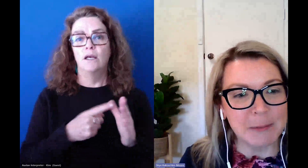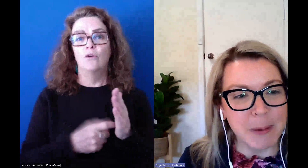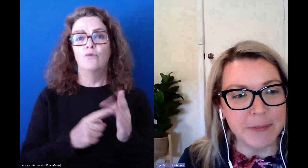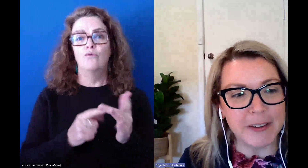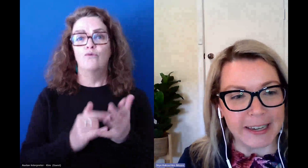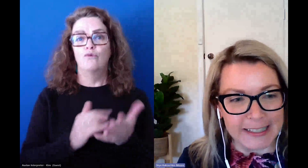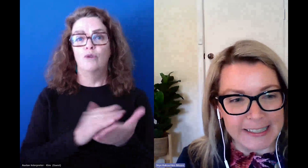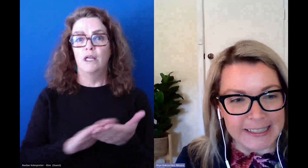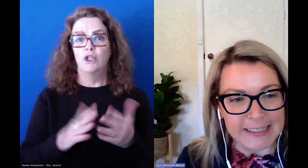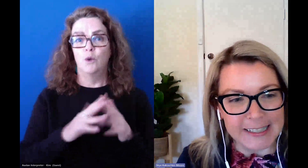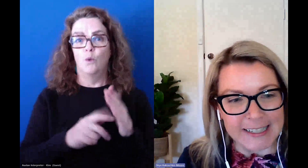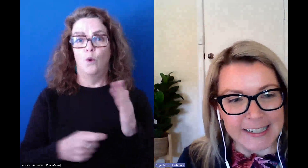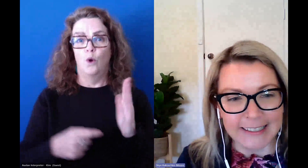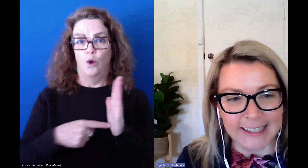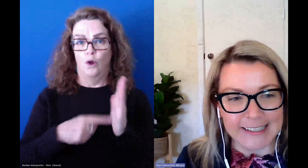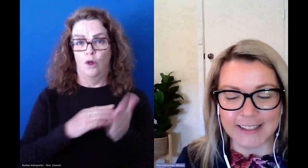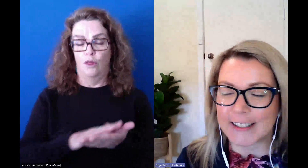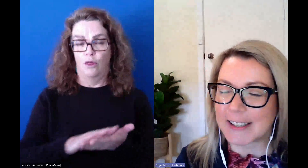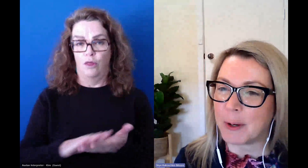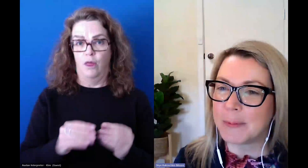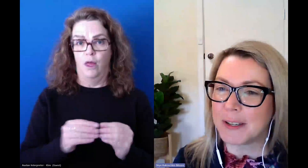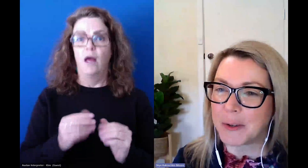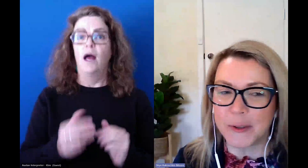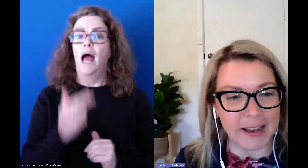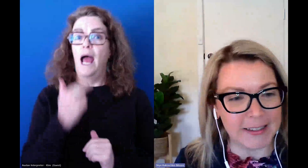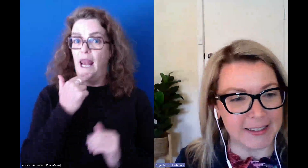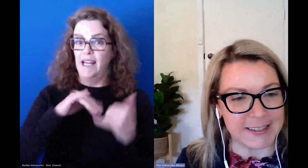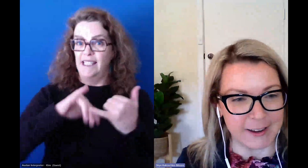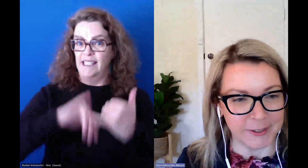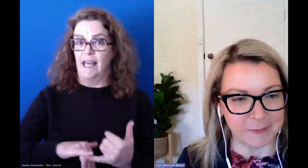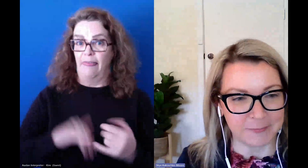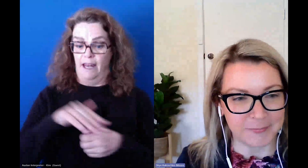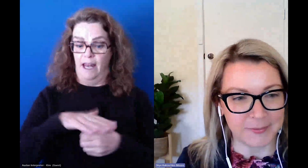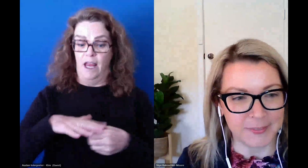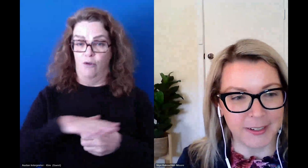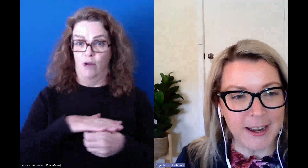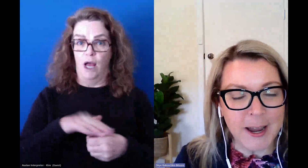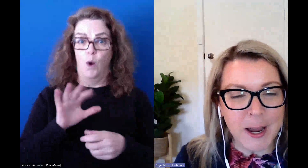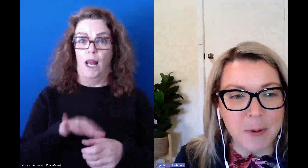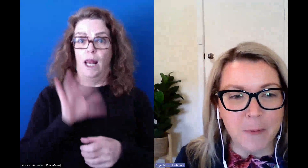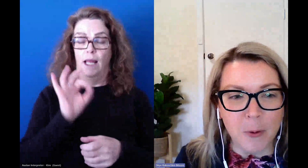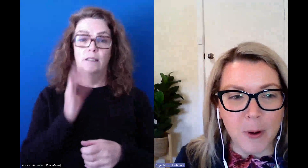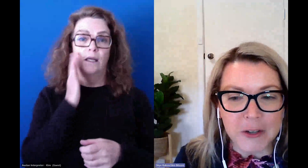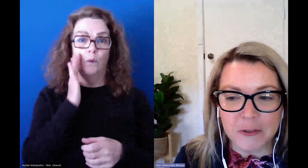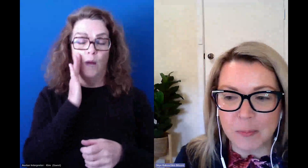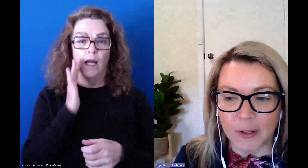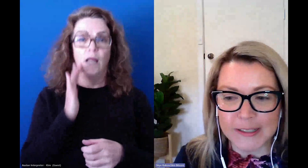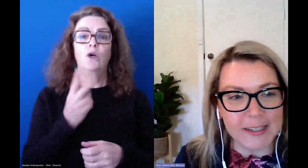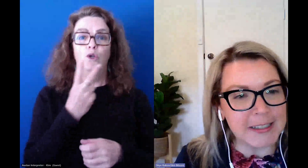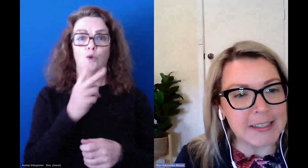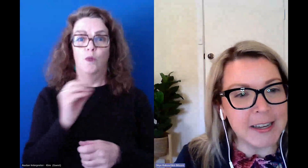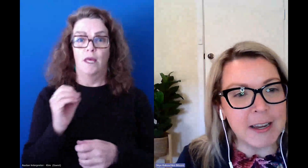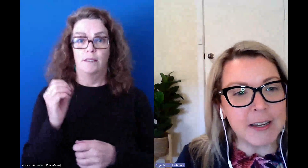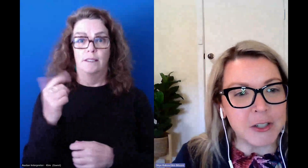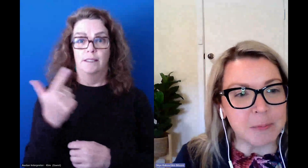as Member for Kingston in Adelaide Southern suburbs in 2007. Before entering politics, she